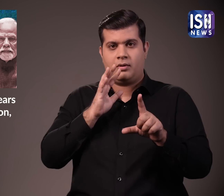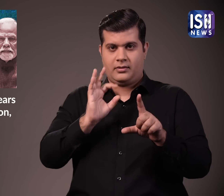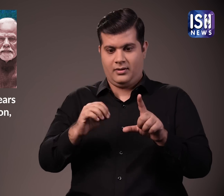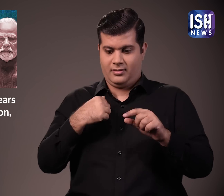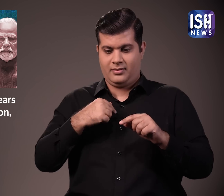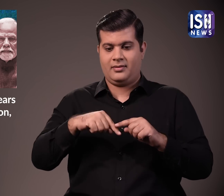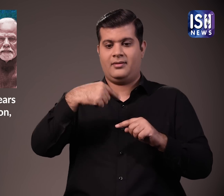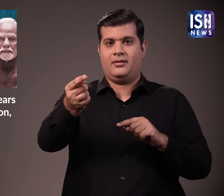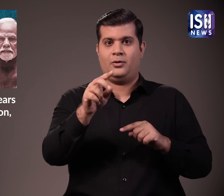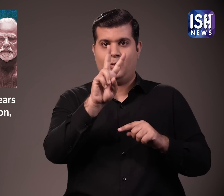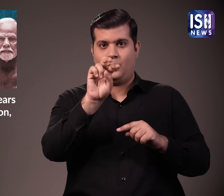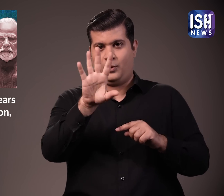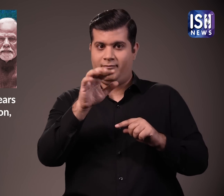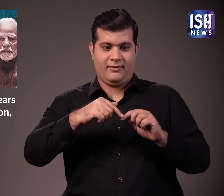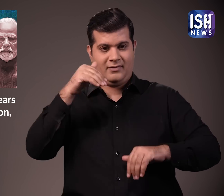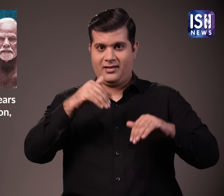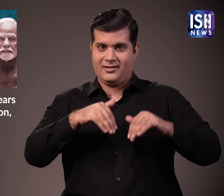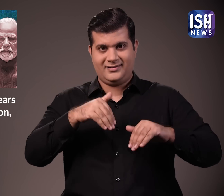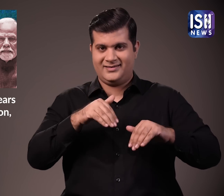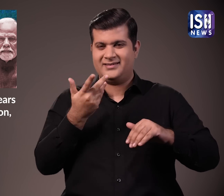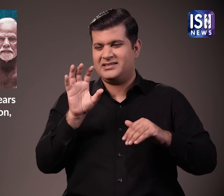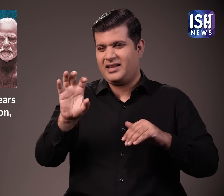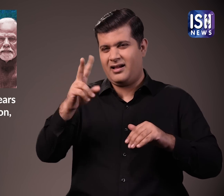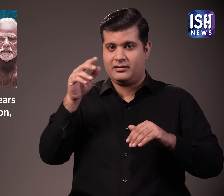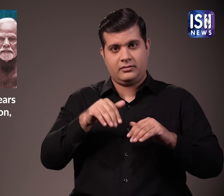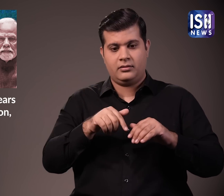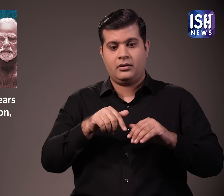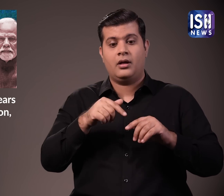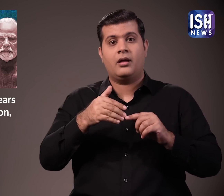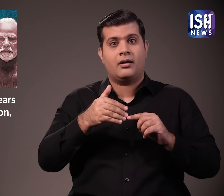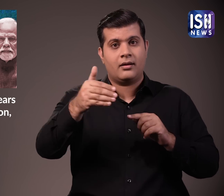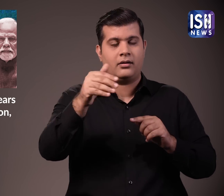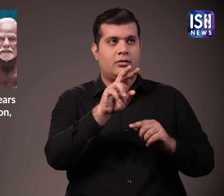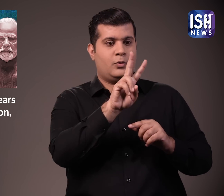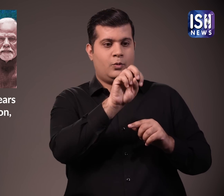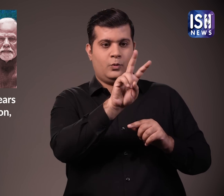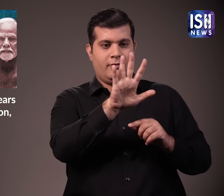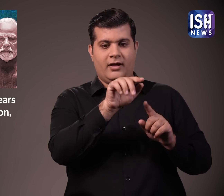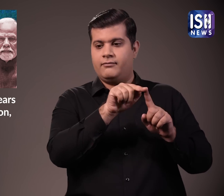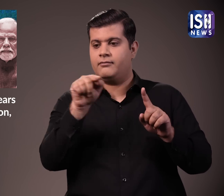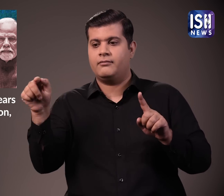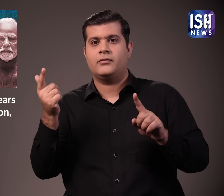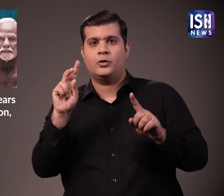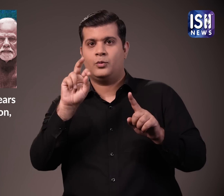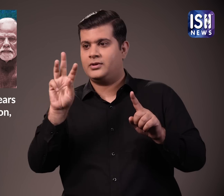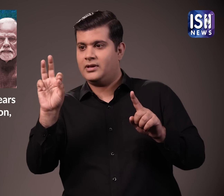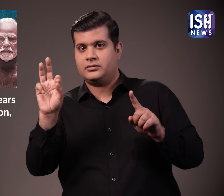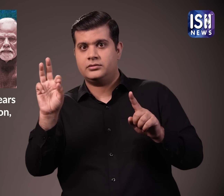If a state has elections in 2025, then their term ends in 2030.